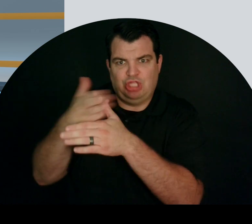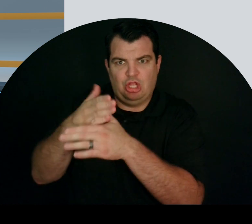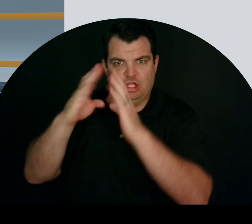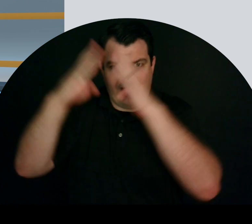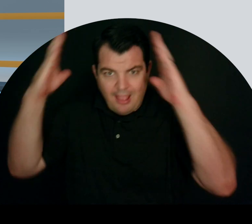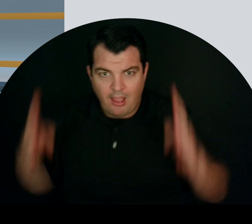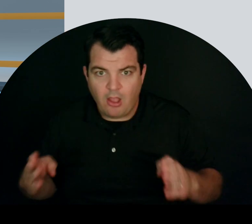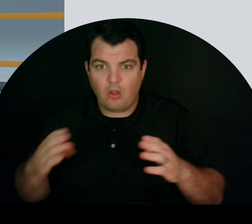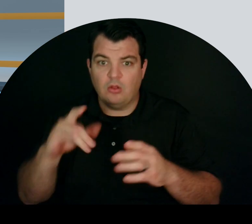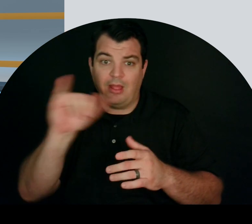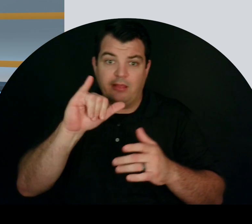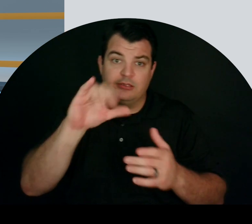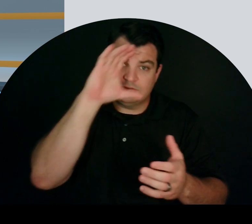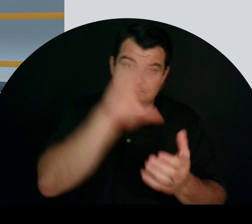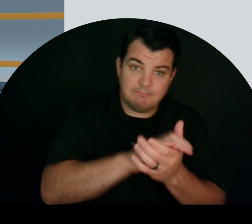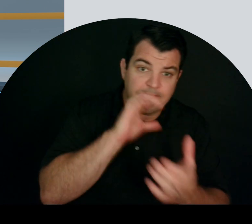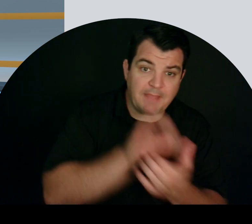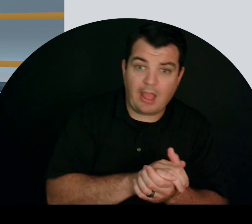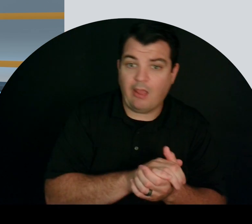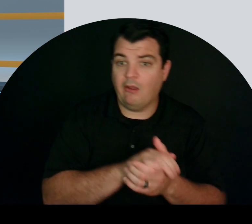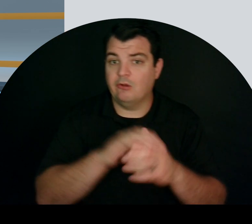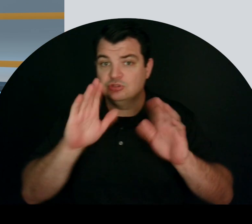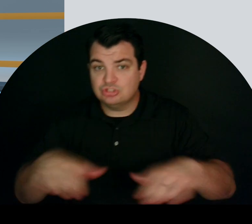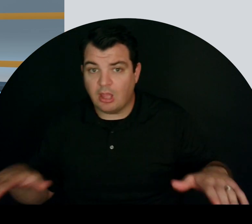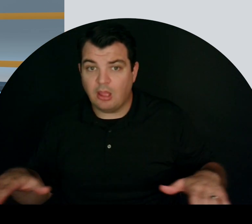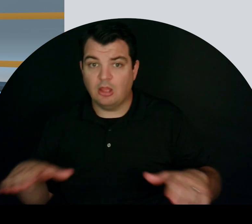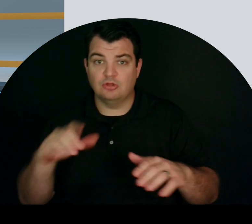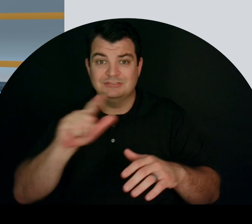include the surviving spouse, child, stepchild,